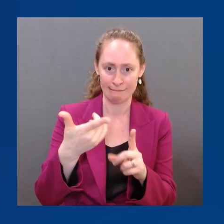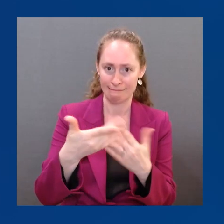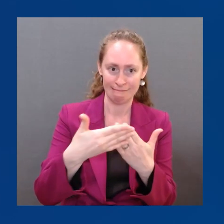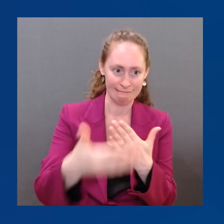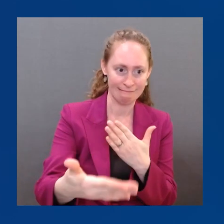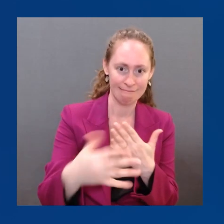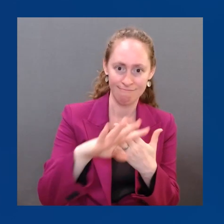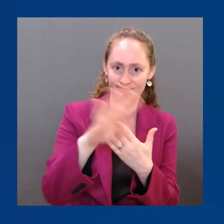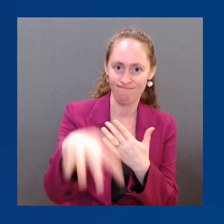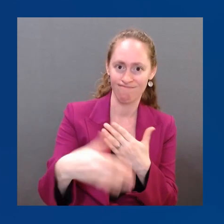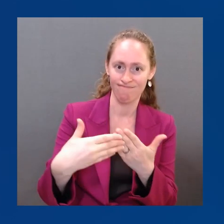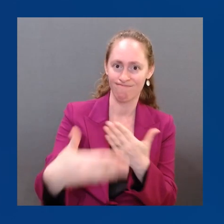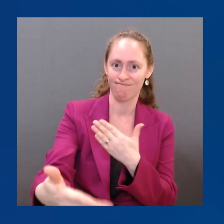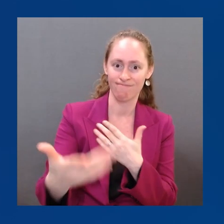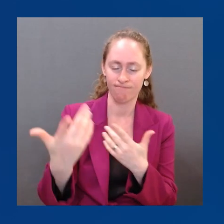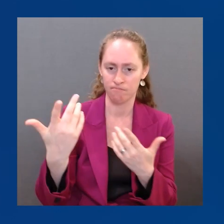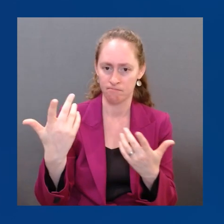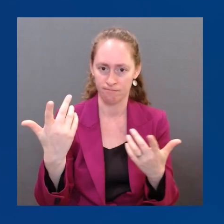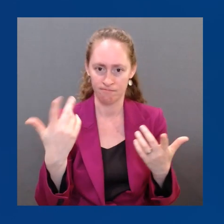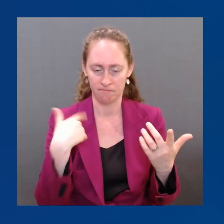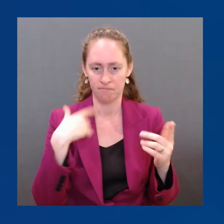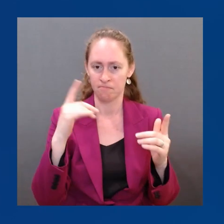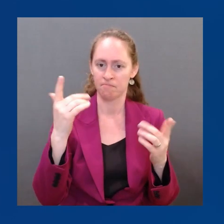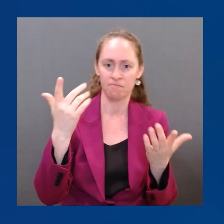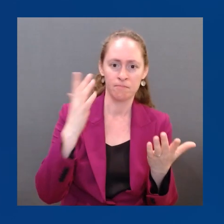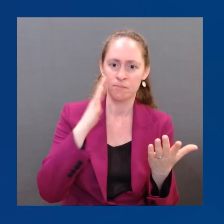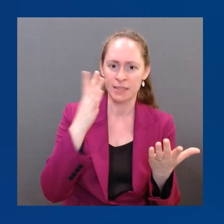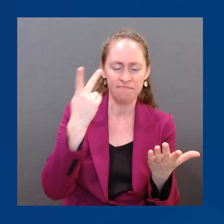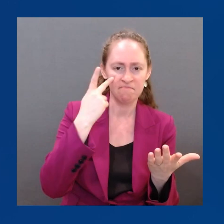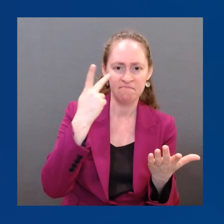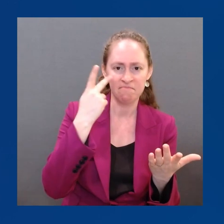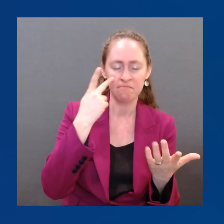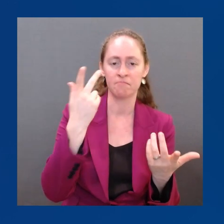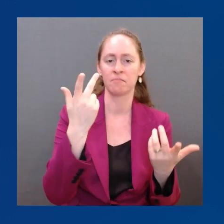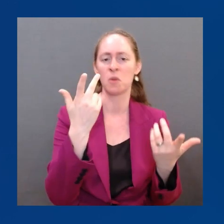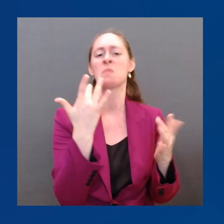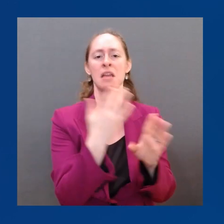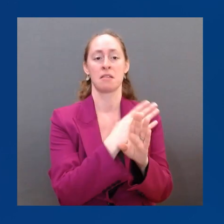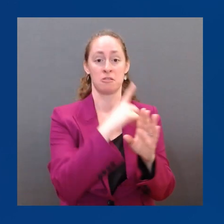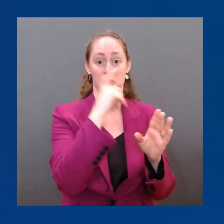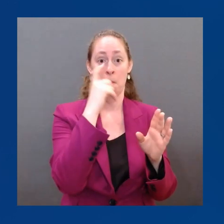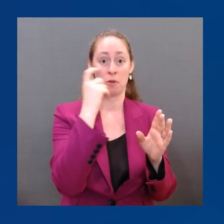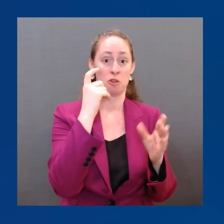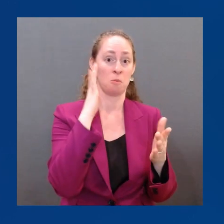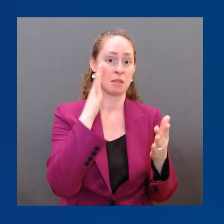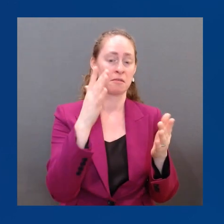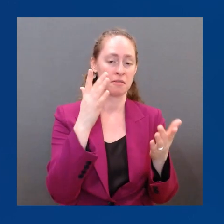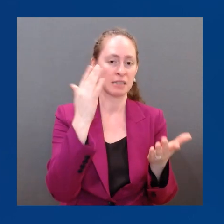So we've been trying to get some preliminary data. Because from a policy point of view, we can't go into September without having a sense